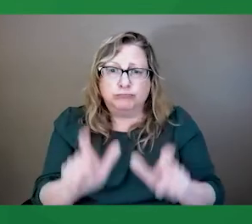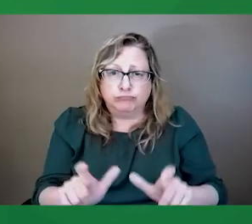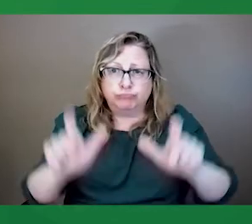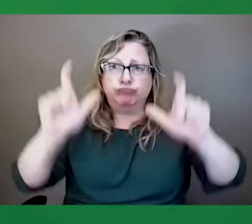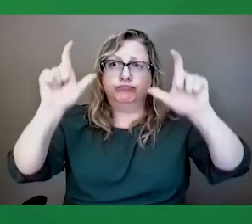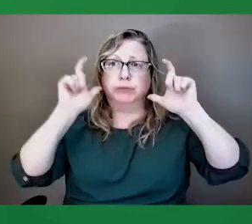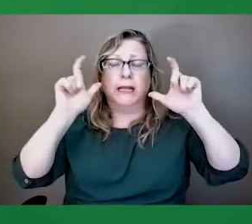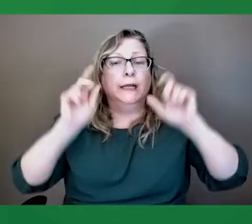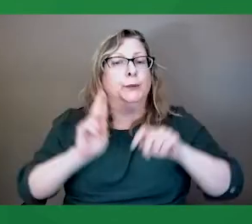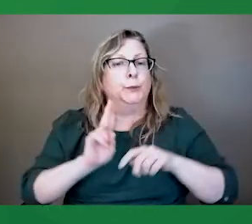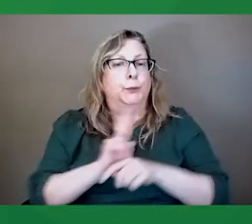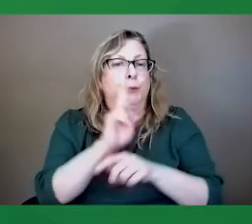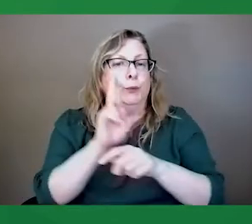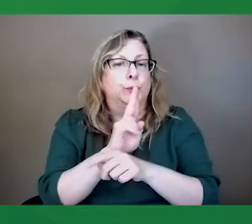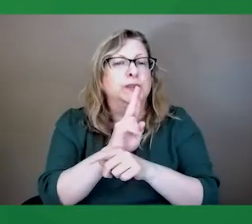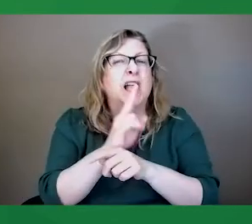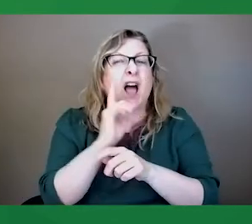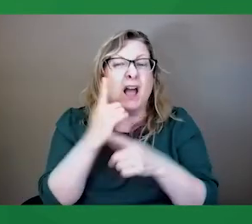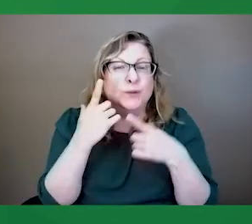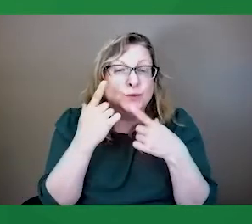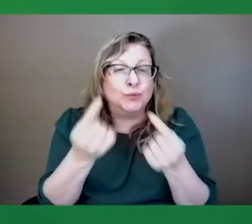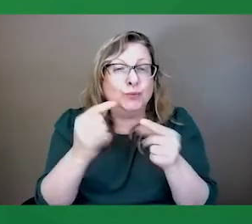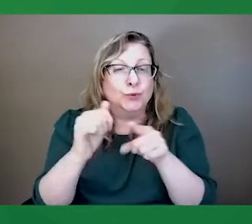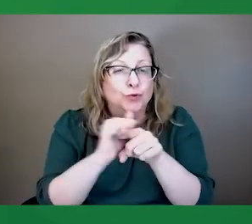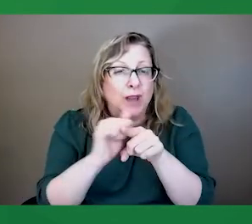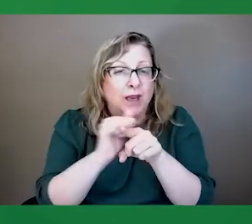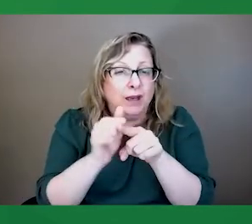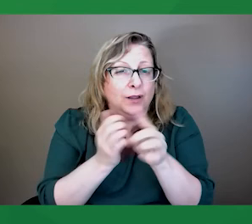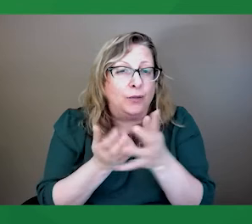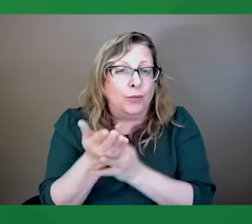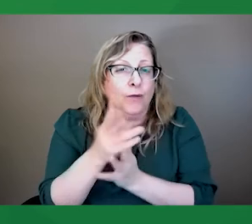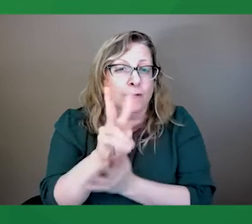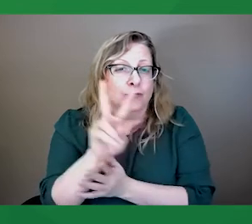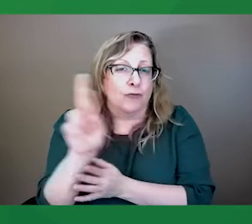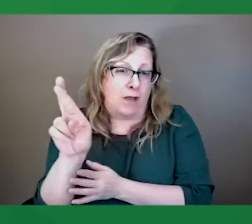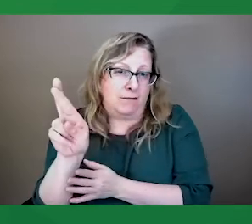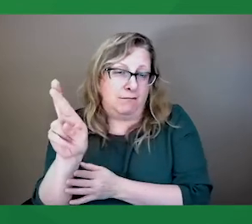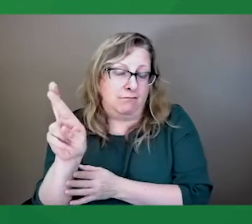in virtual reality and is accessible. And it provides feedback.